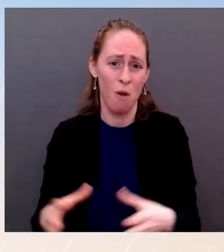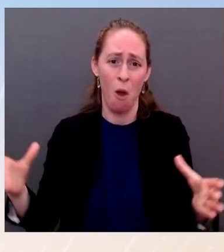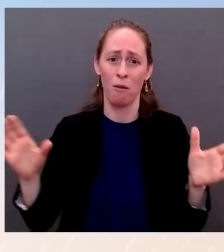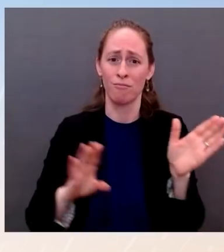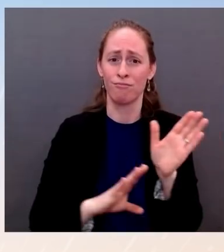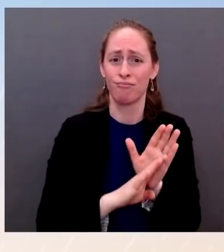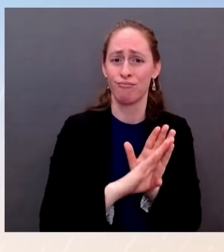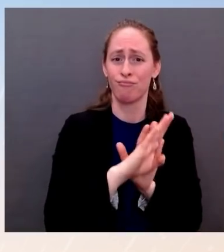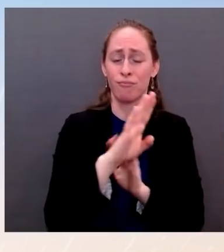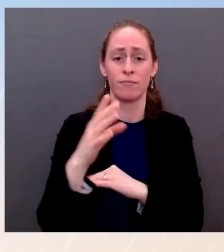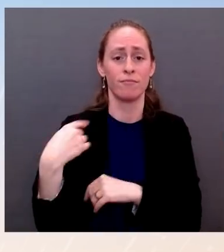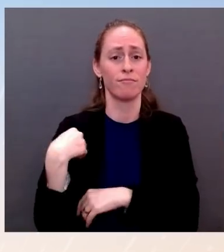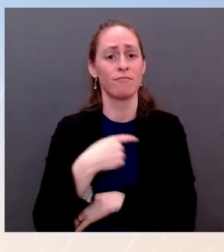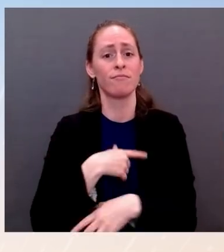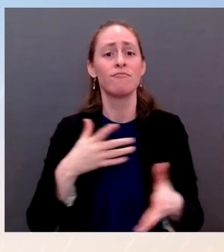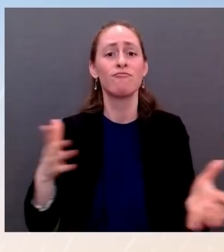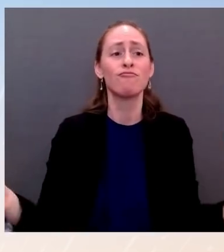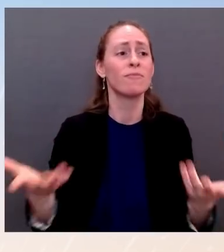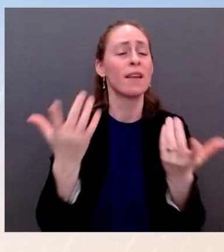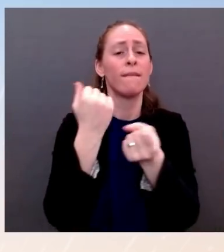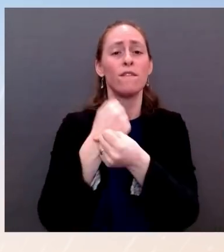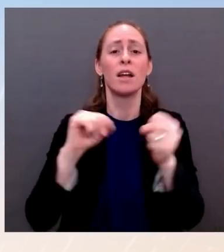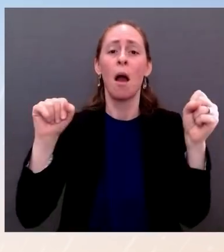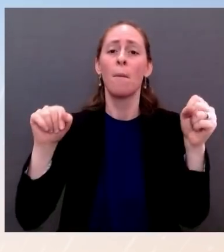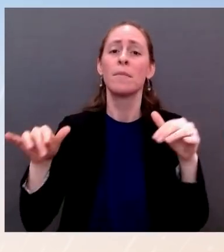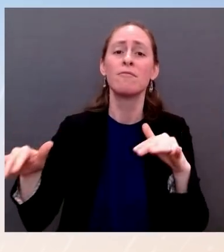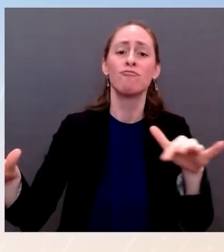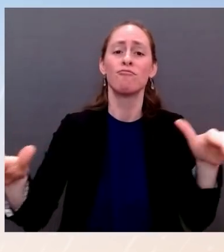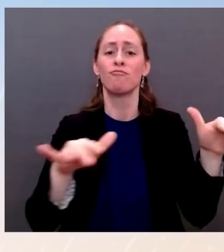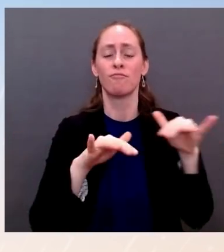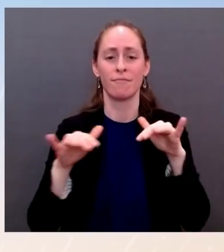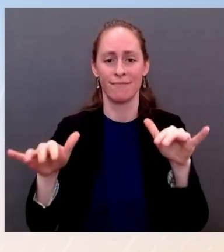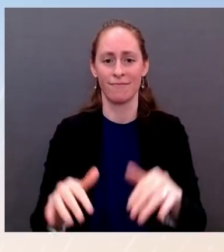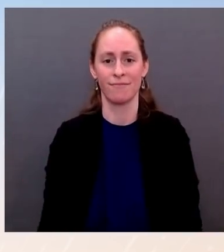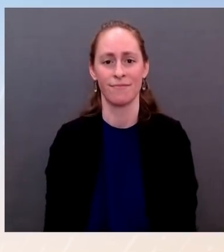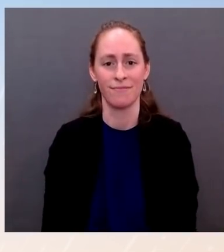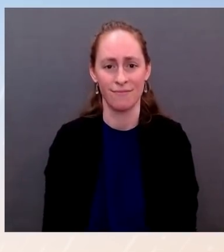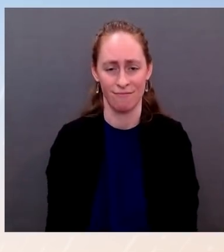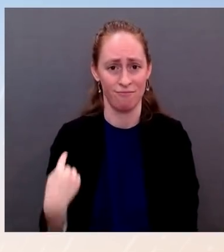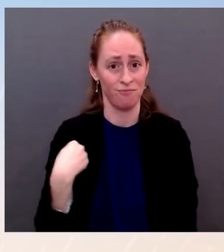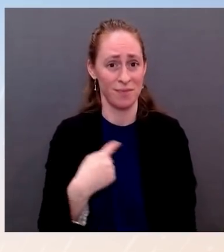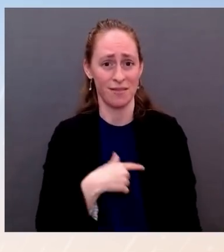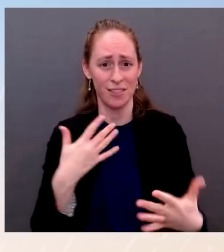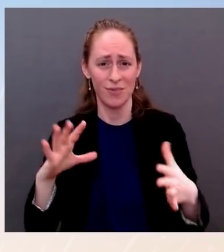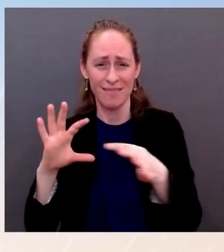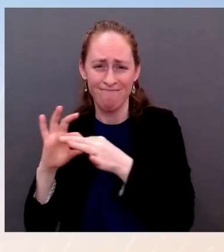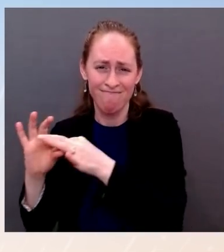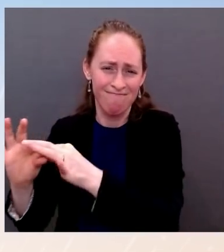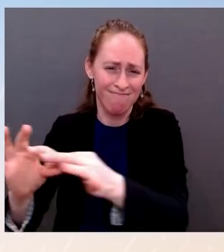more dynamic than we have been in a very long time -- we are well situated to be able to deal with any threat or challenge